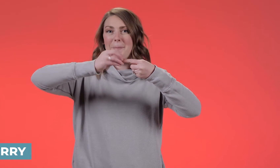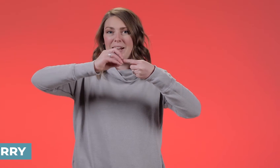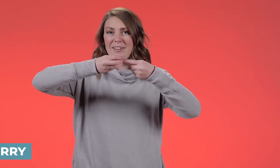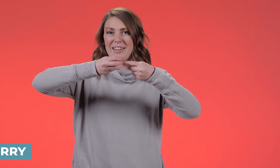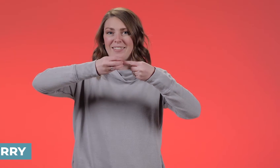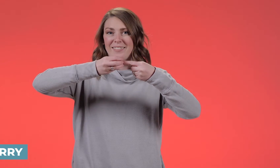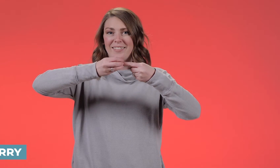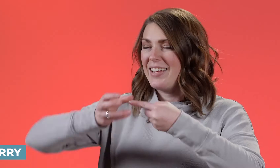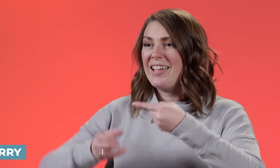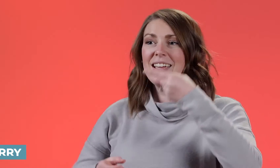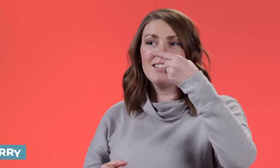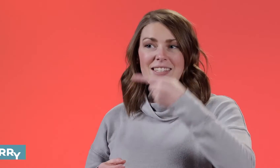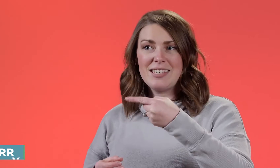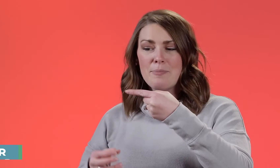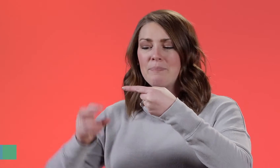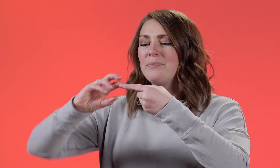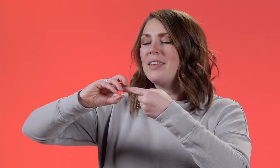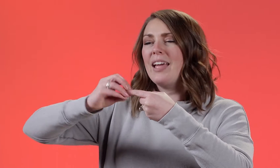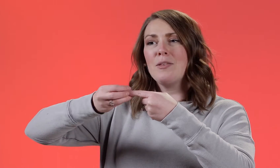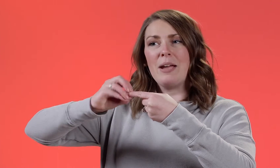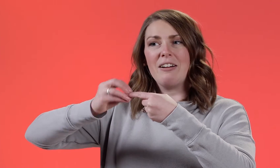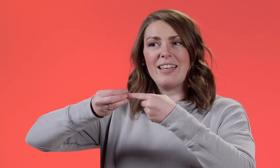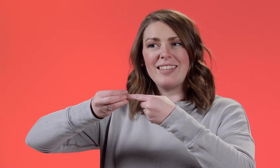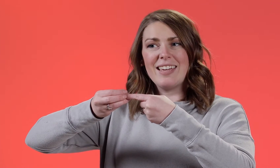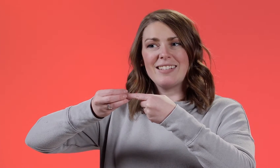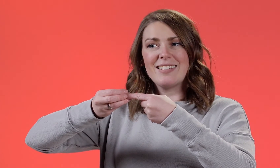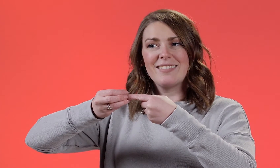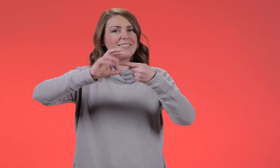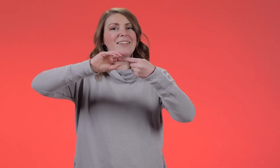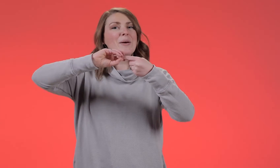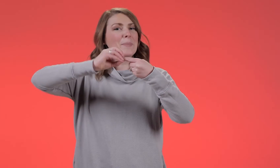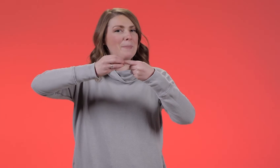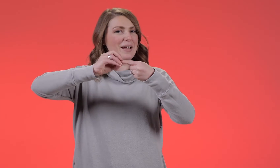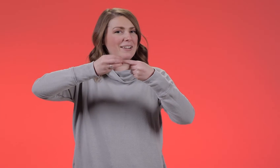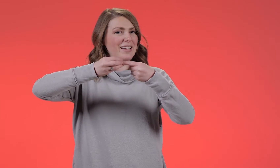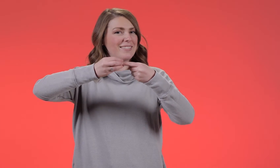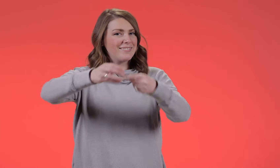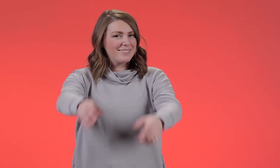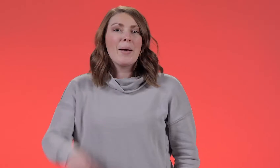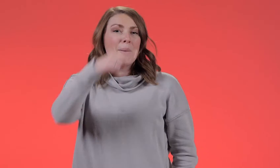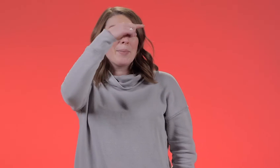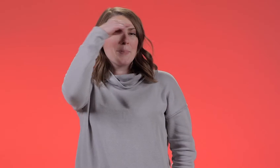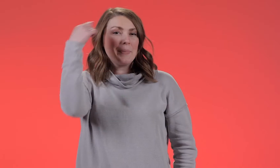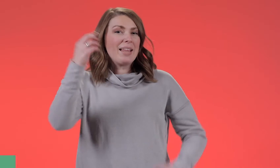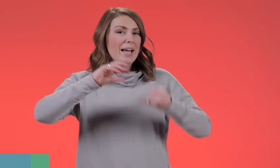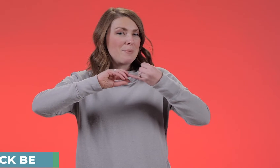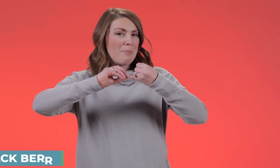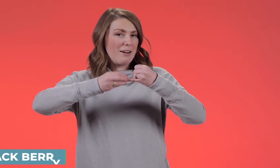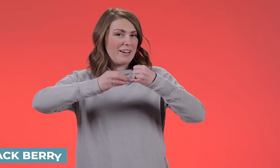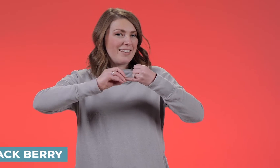BERRY It's the stem and the berry at the end. BERRY BLACKBERRY